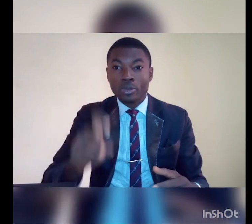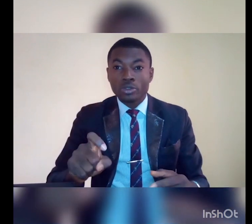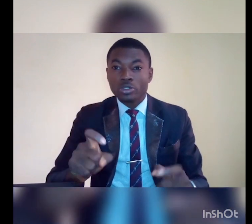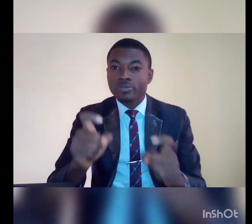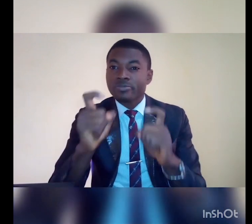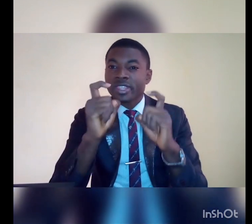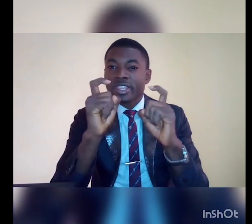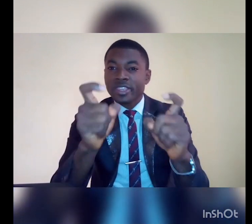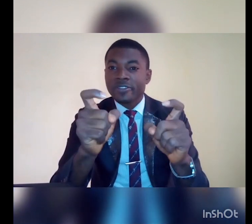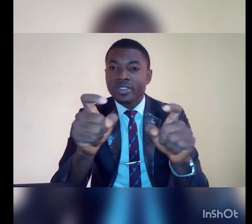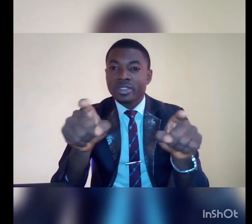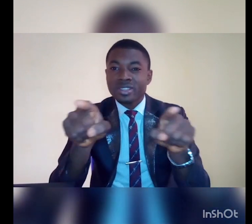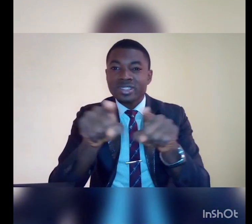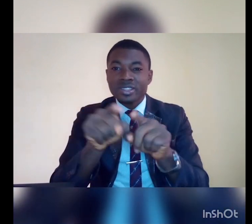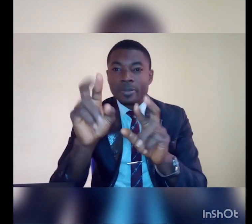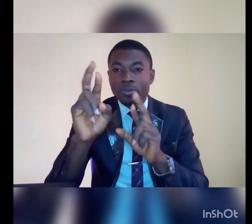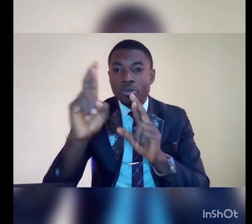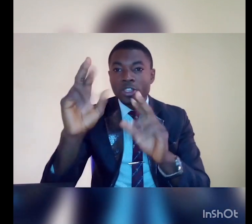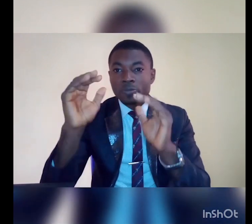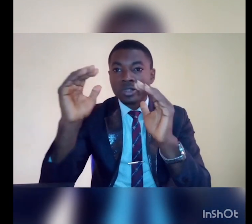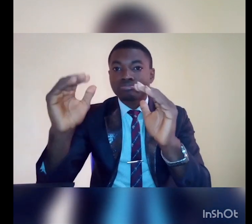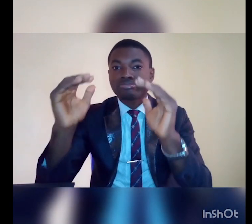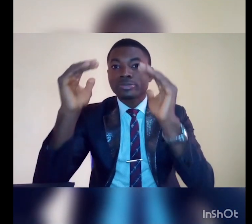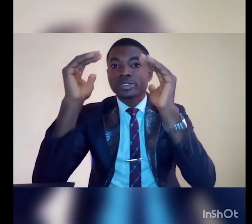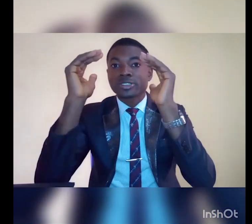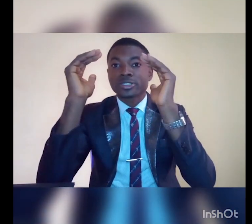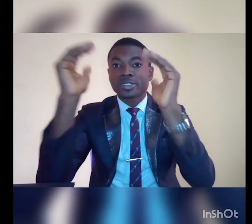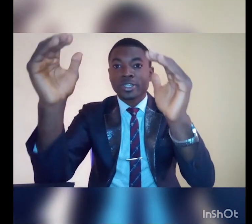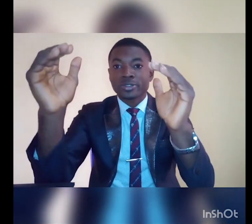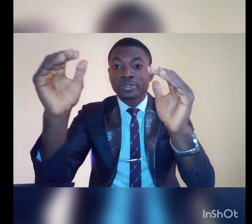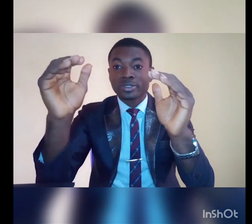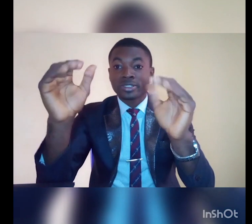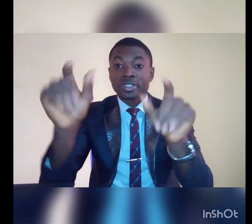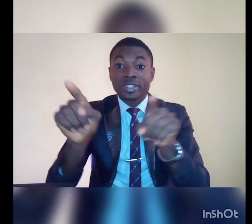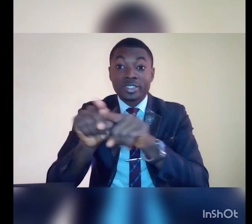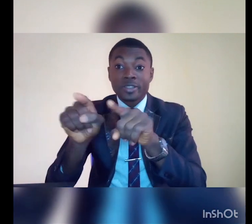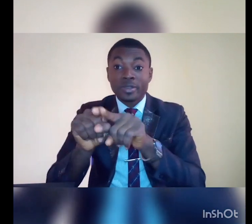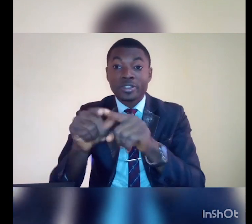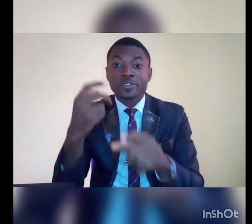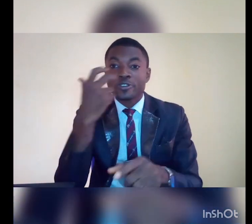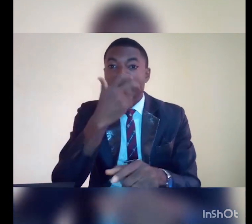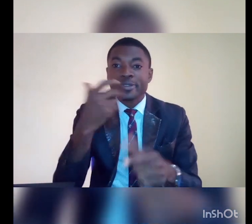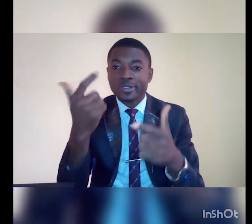Hence, Sign Languages should be accorded the same status as spoken languages.